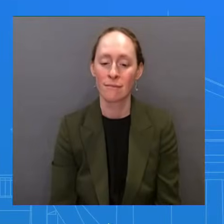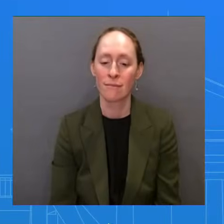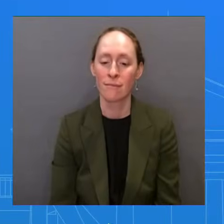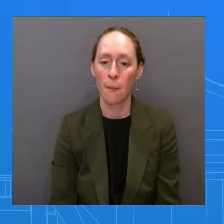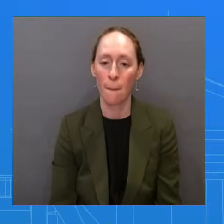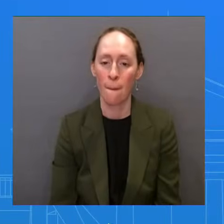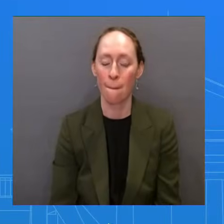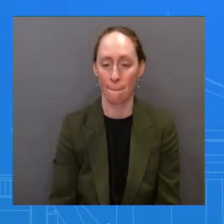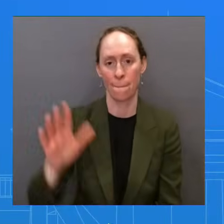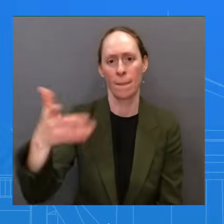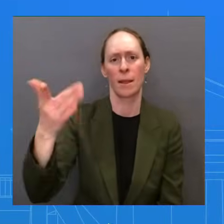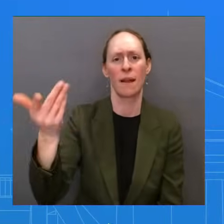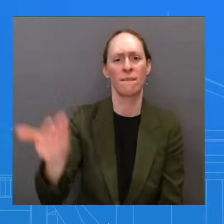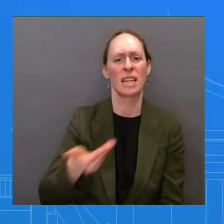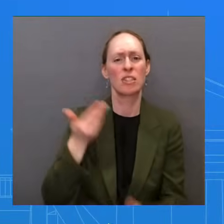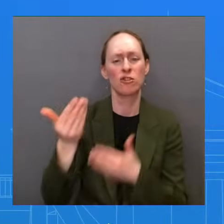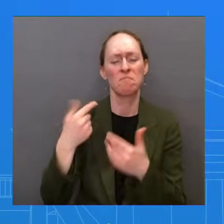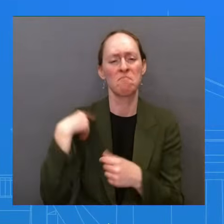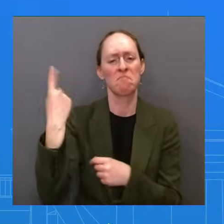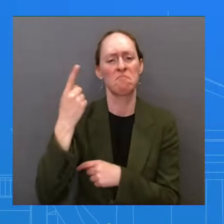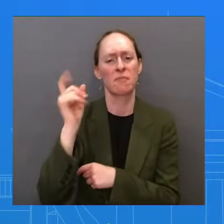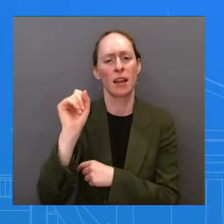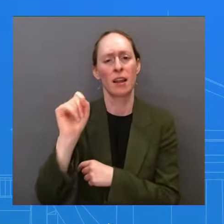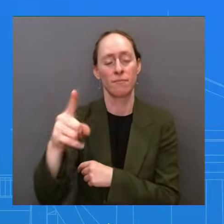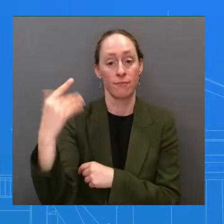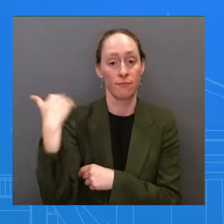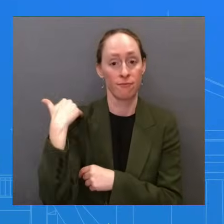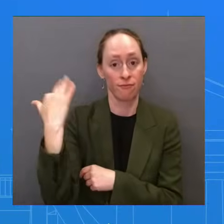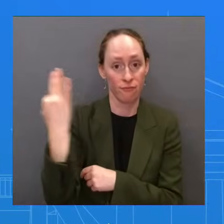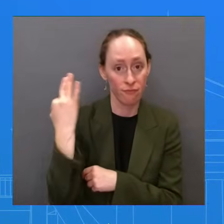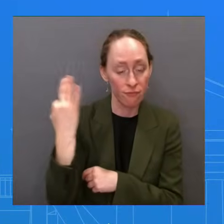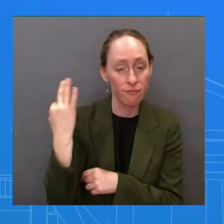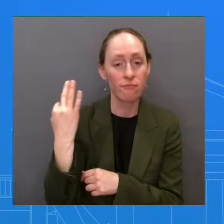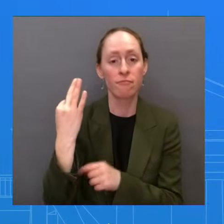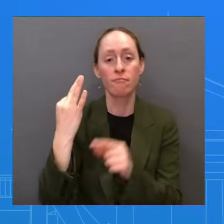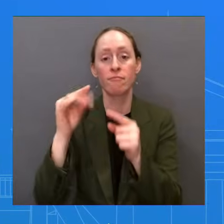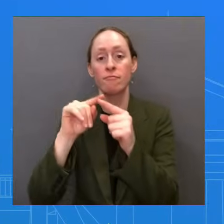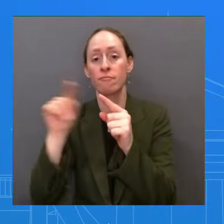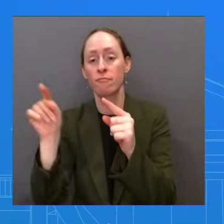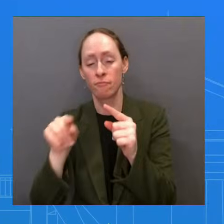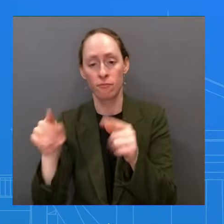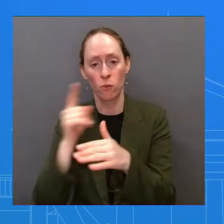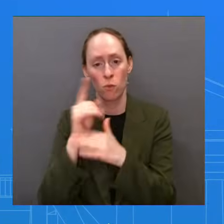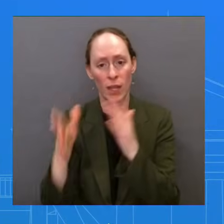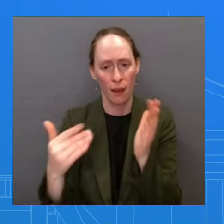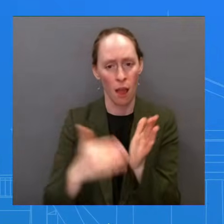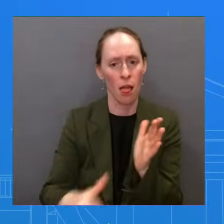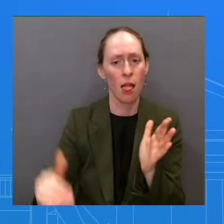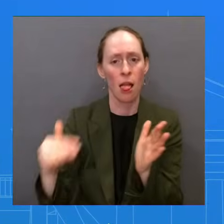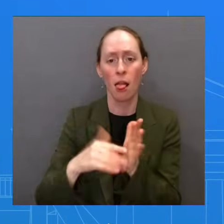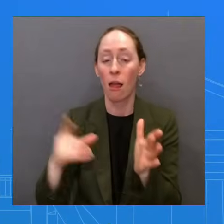there were no plans to invite Speaker McCarthy. It felt like a rather abrupt shift then to this "big four" invitation going out Monday.